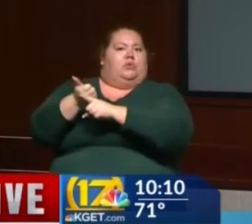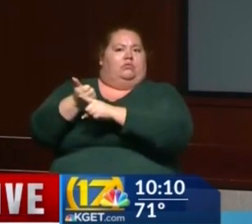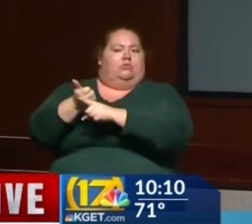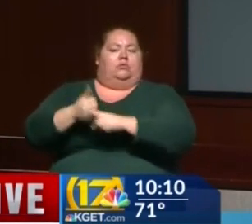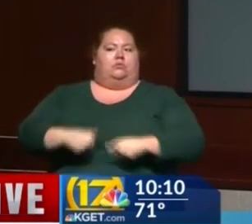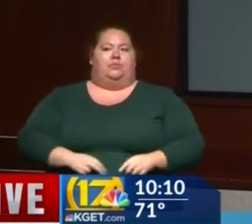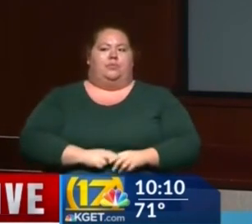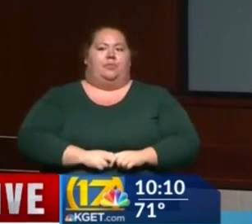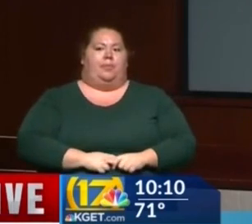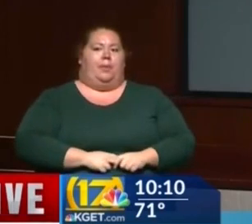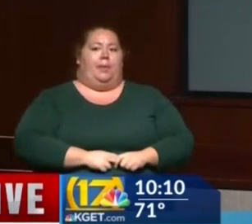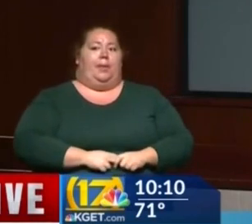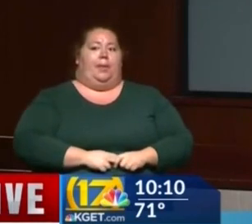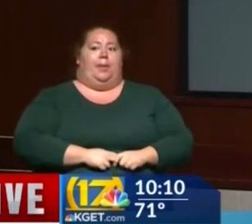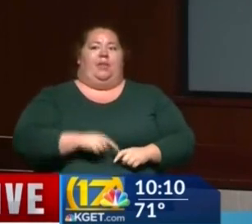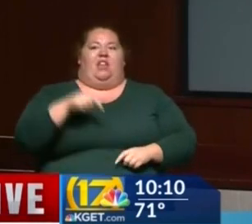RECOVERED OR THEY ARE ISOLATED